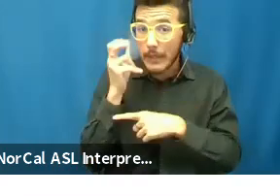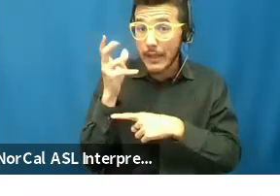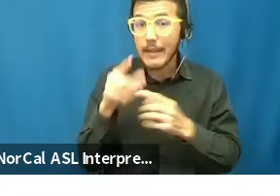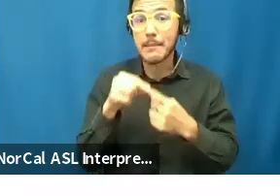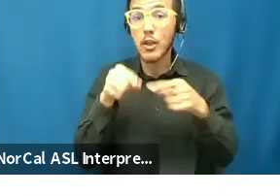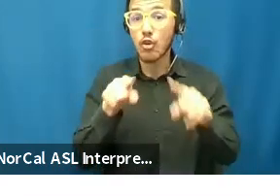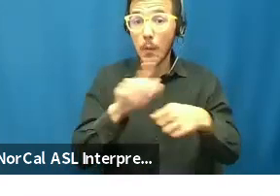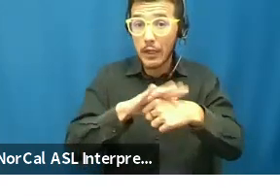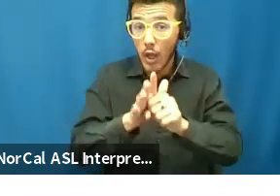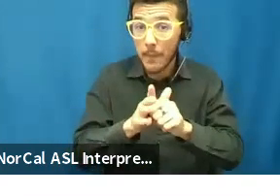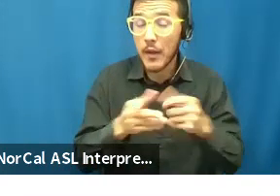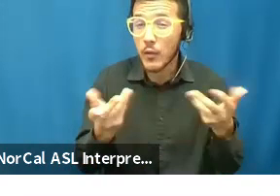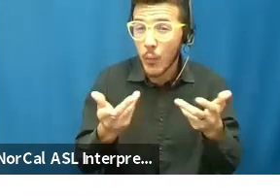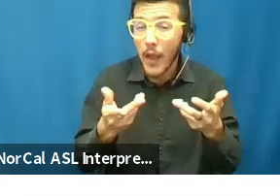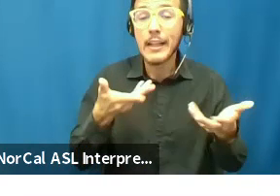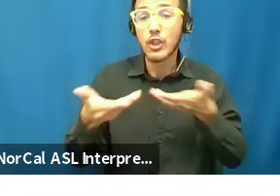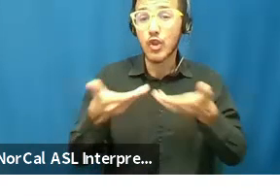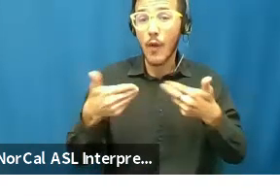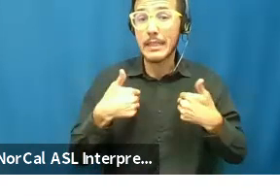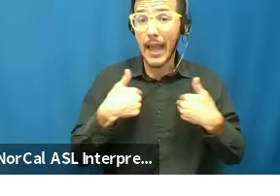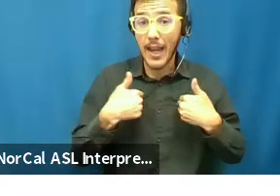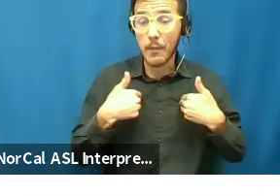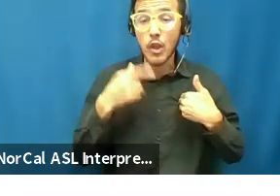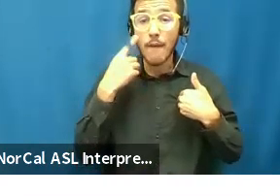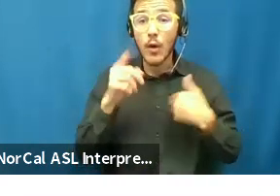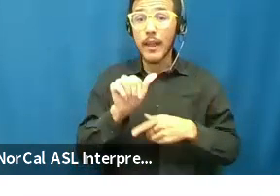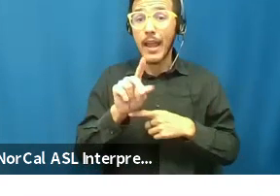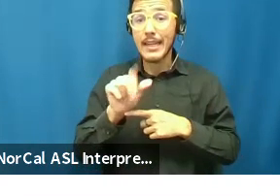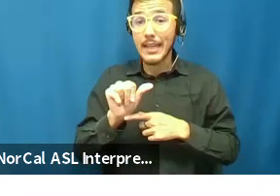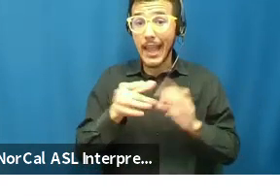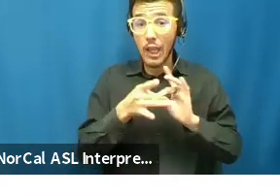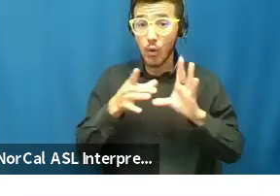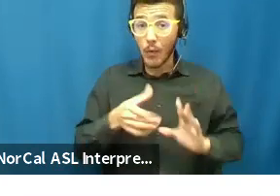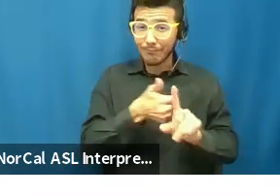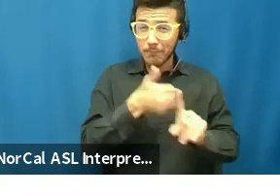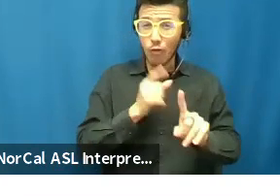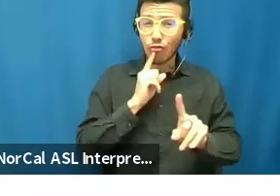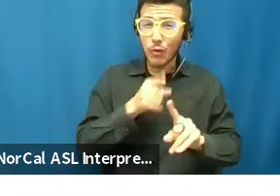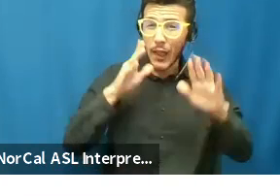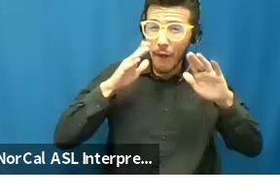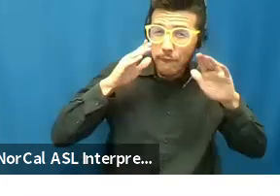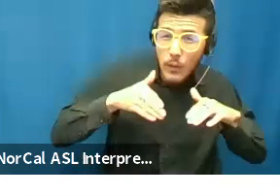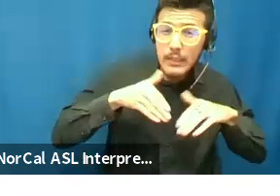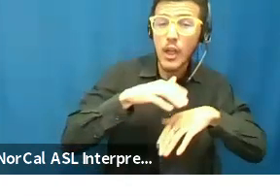service animals. And to these ADA coordinators, it's really focusing on creating and/or updating